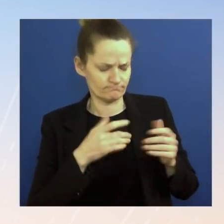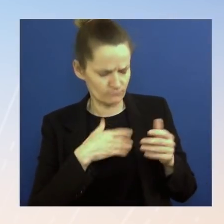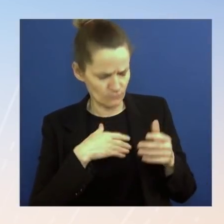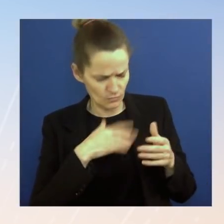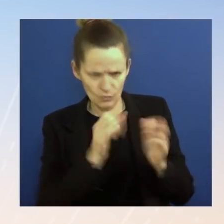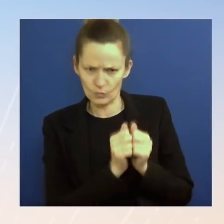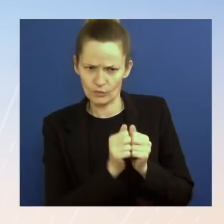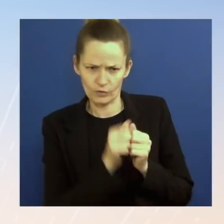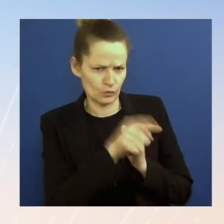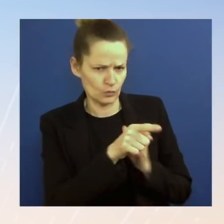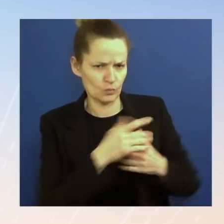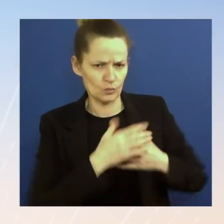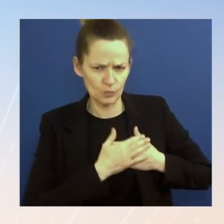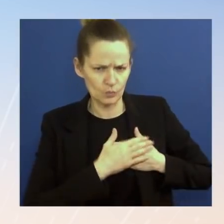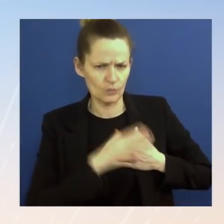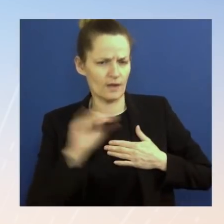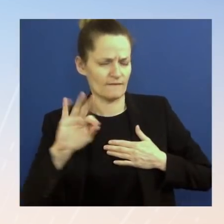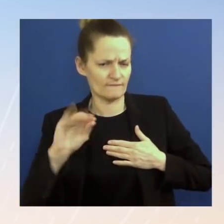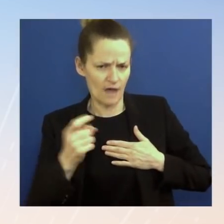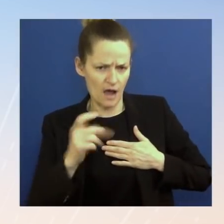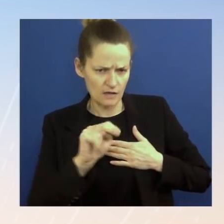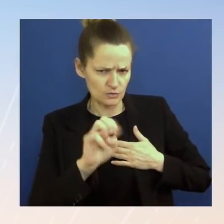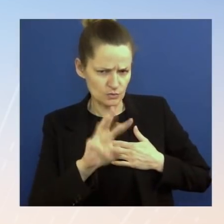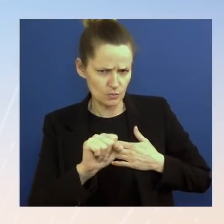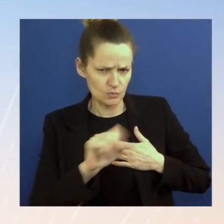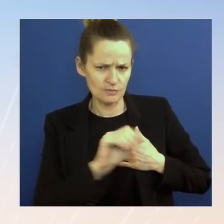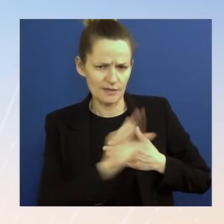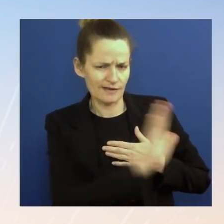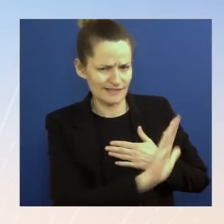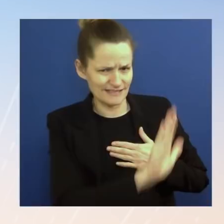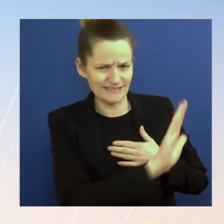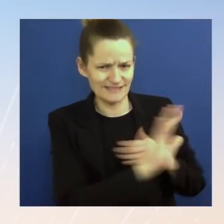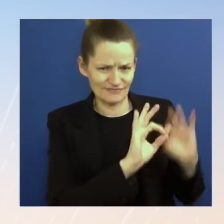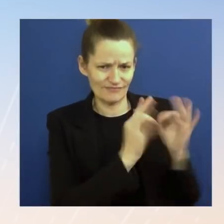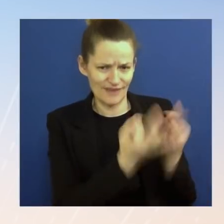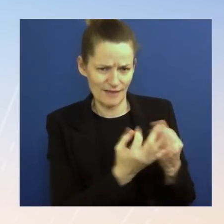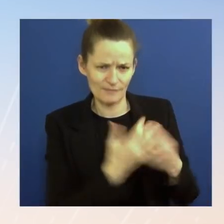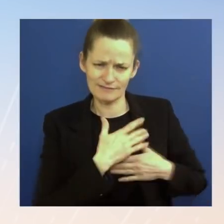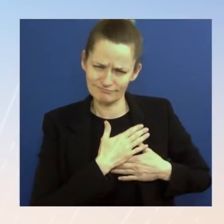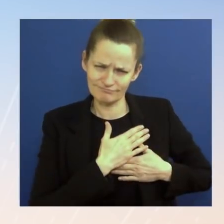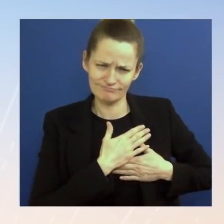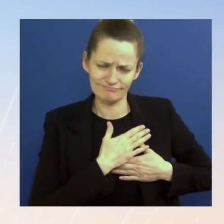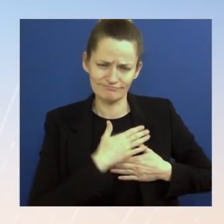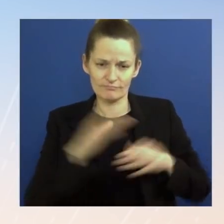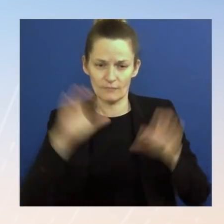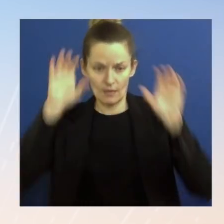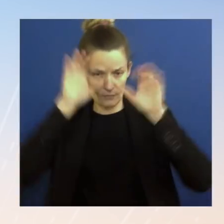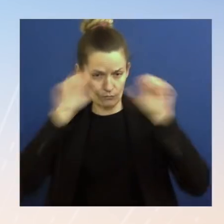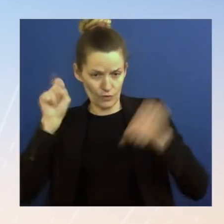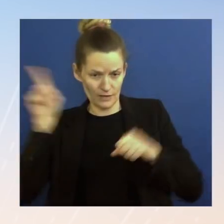lead the world in taking -- putting in place consequence -- consequences, putting in place repercussions